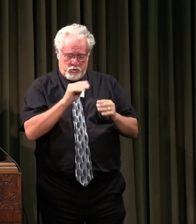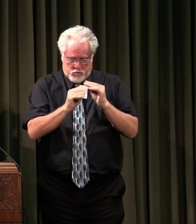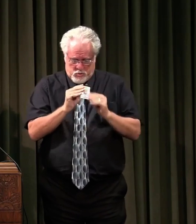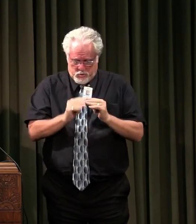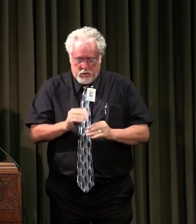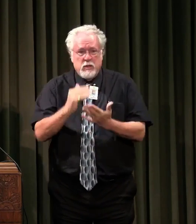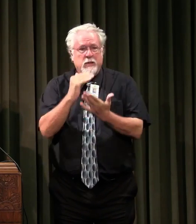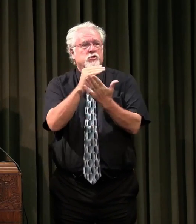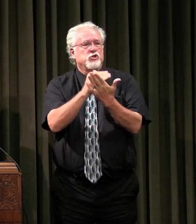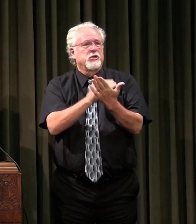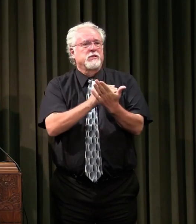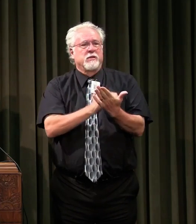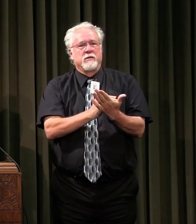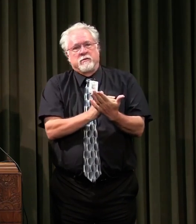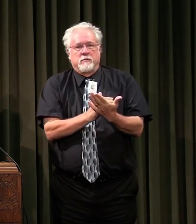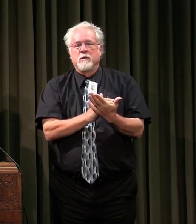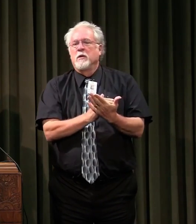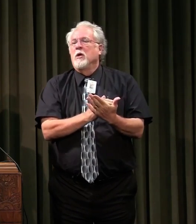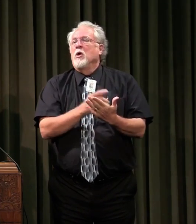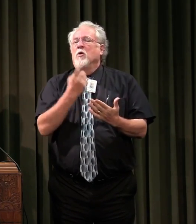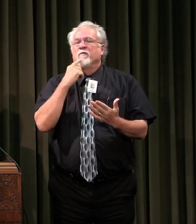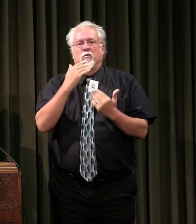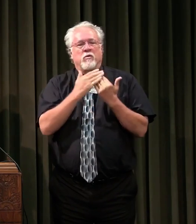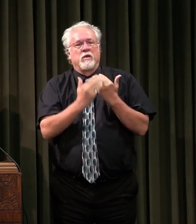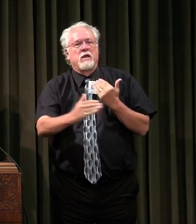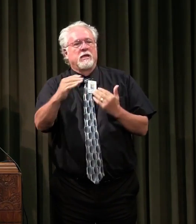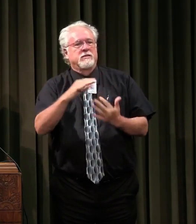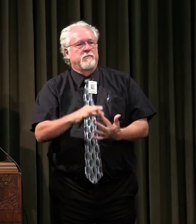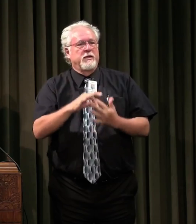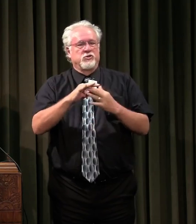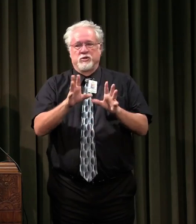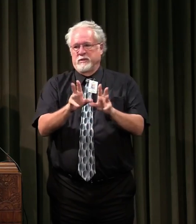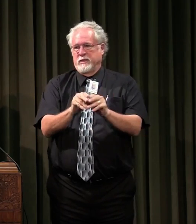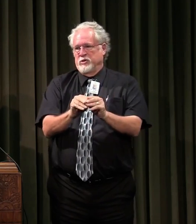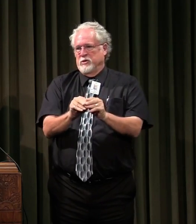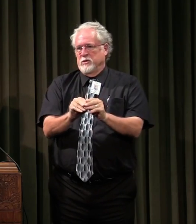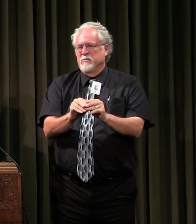a call if you will, for the next Special Session which I still anticipate to start